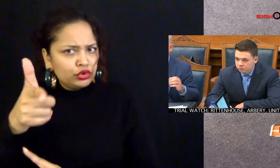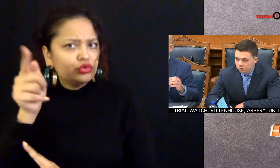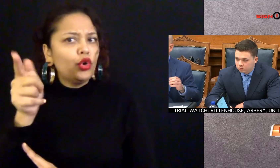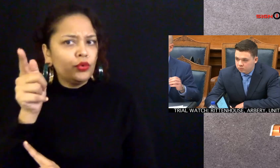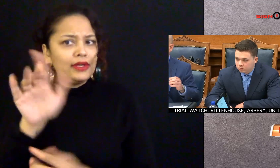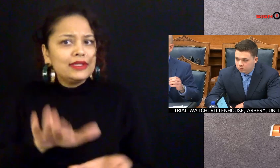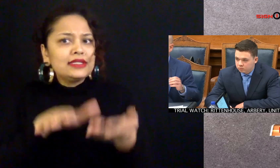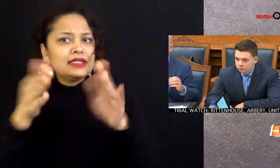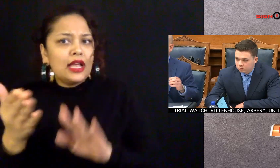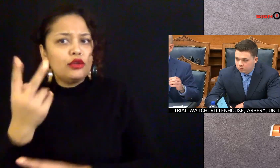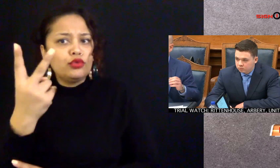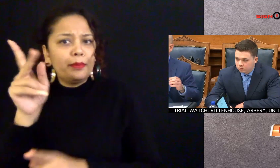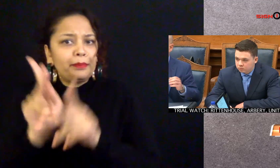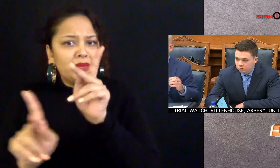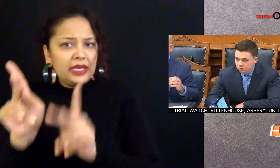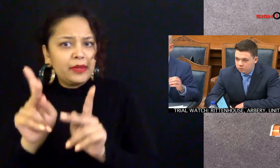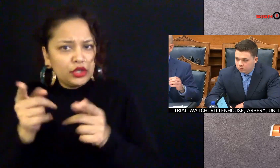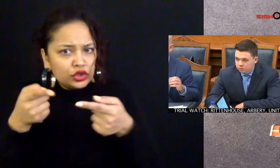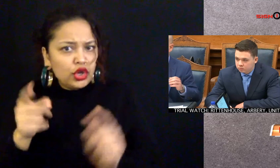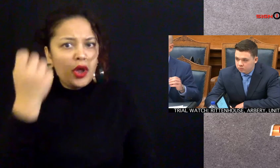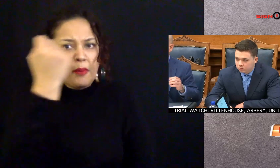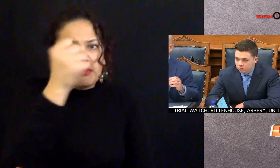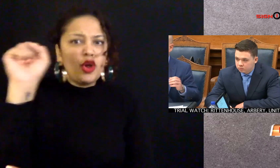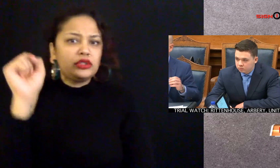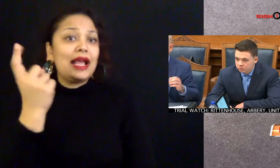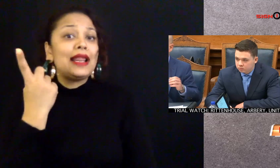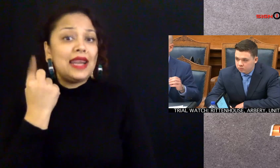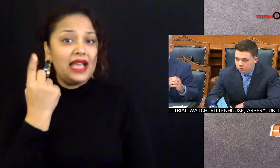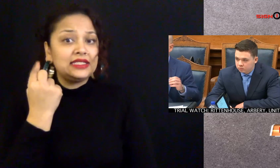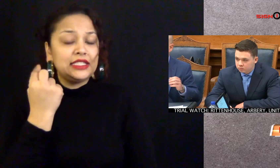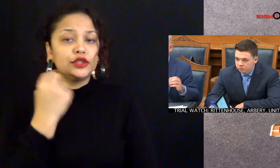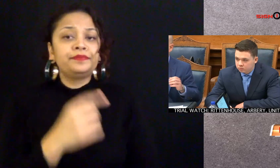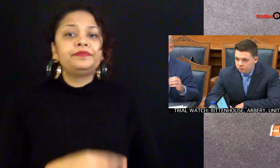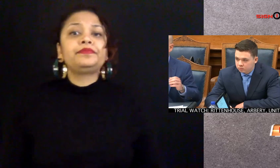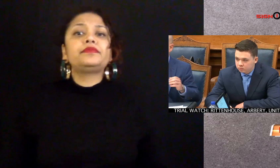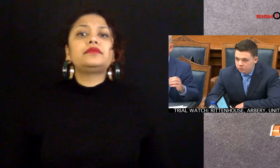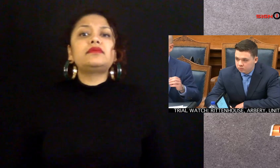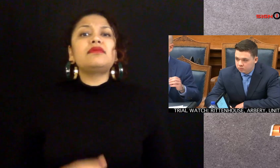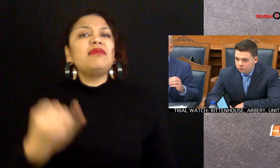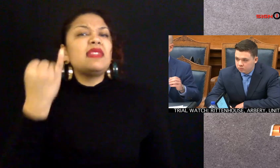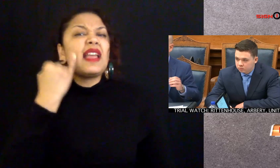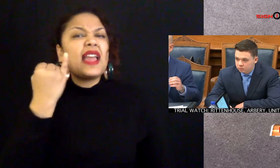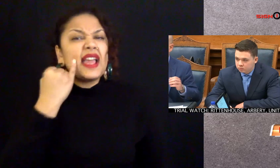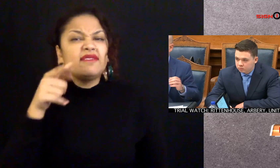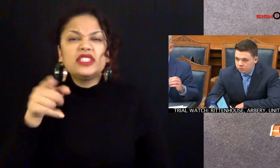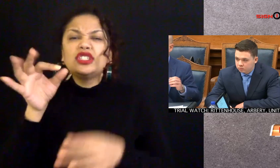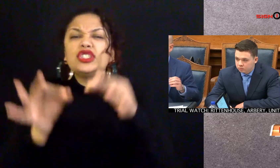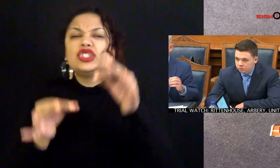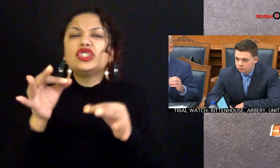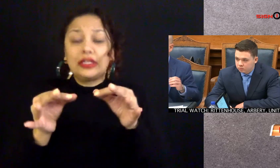have filed another motion for a mistrial in the shooting deaths of two people during protests